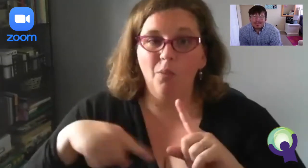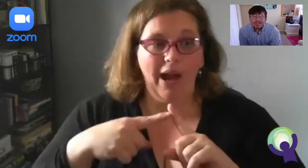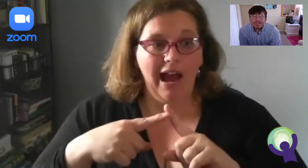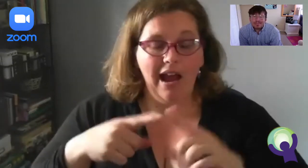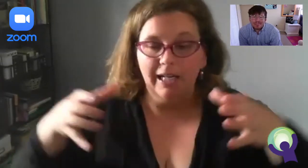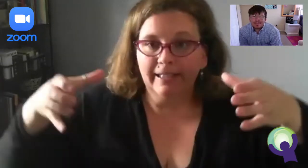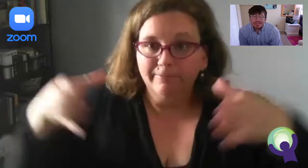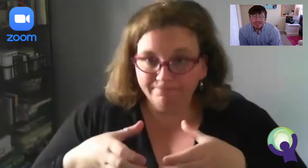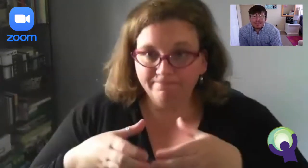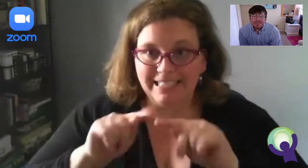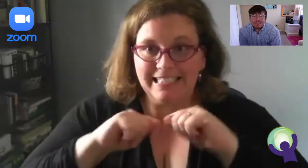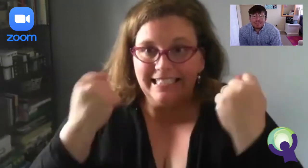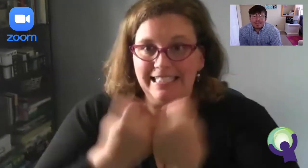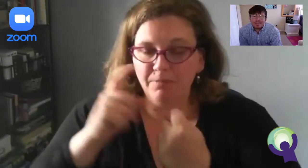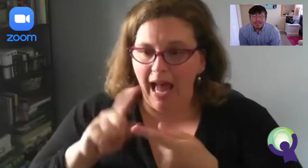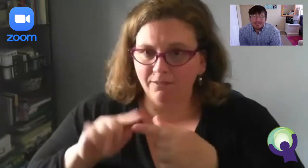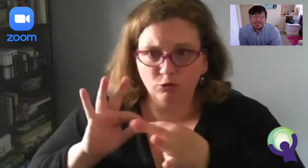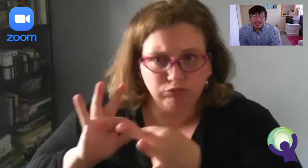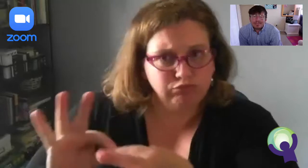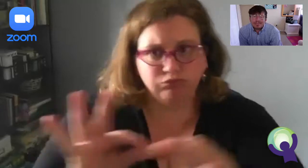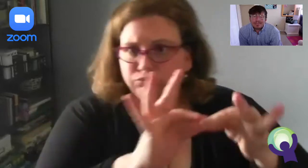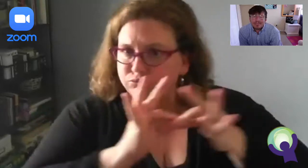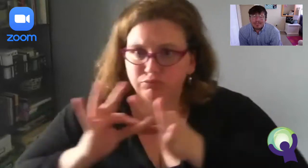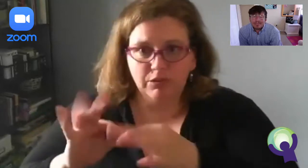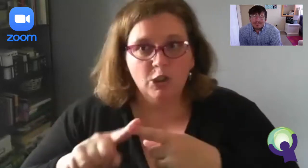when you're working with a team,